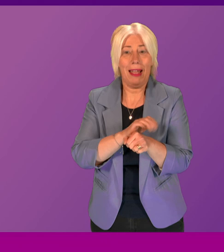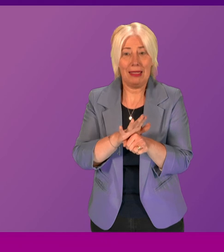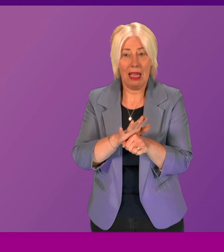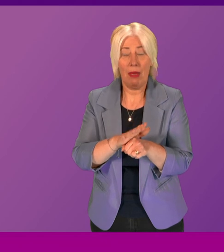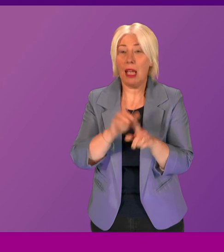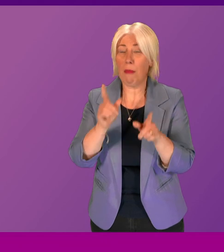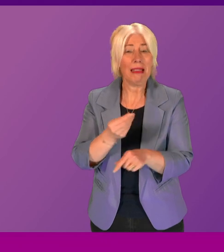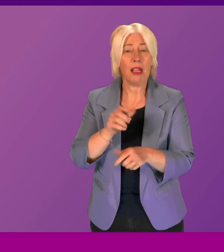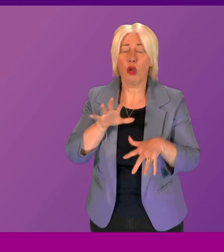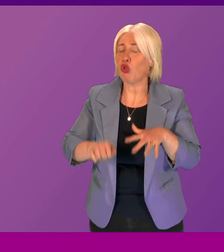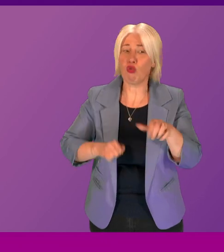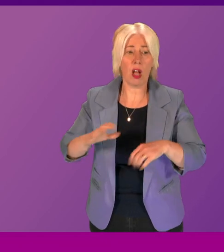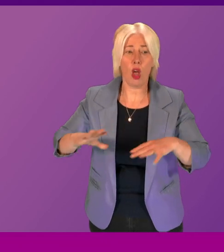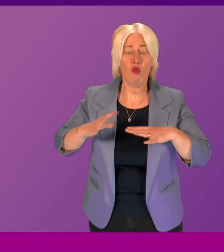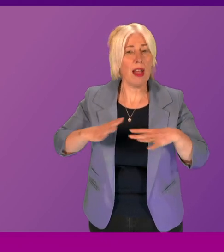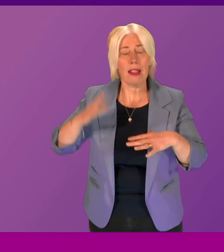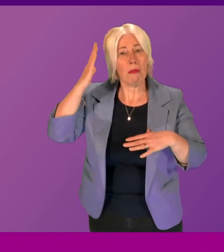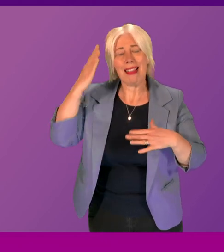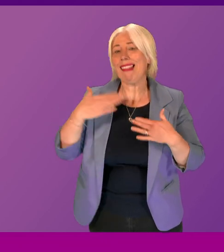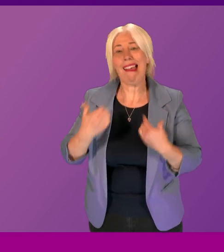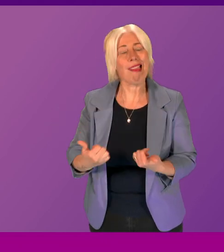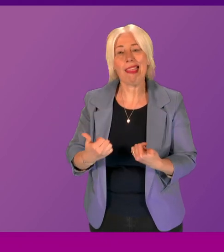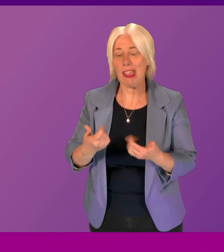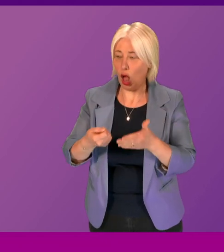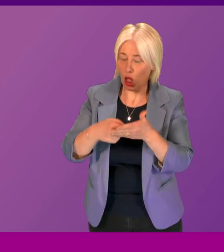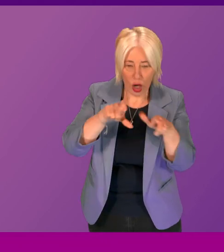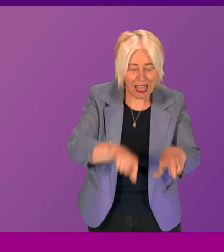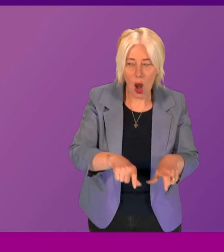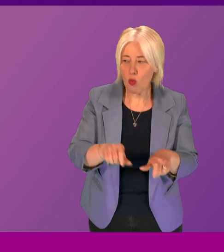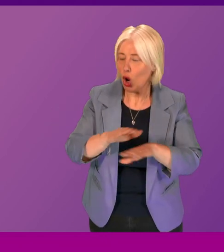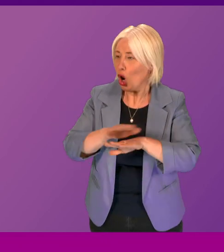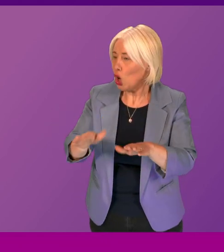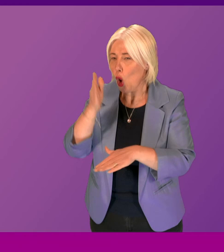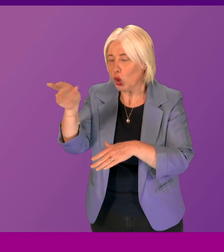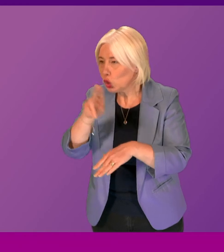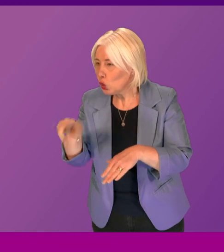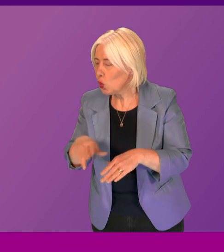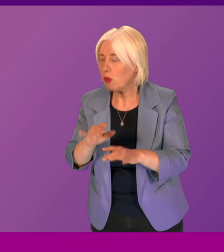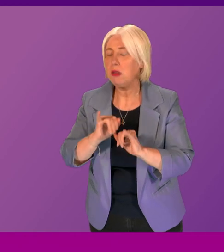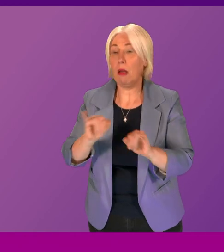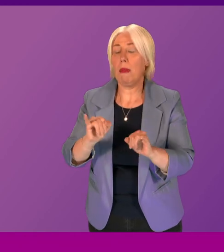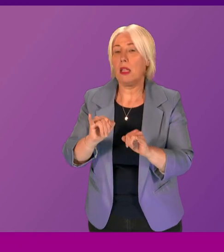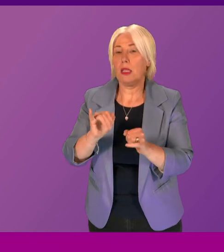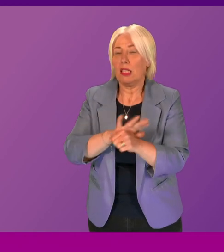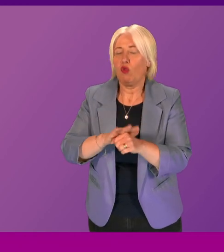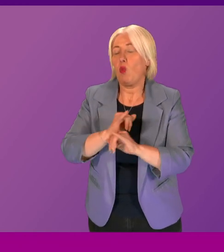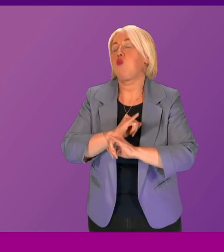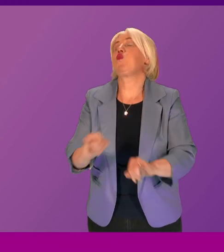struggling with mental ill health, the impacts of lockdowns and lost schooling are likely to have made their conditions worse.